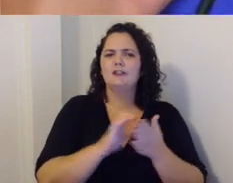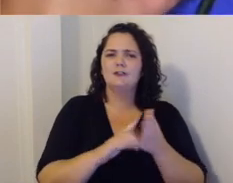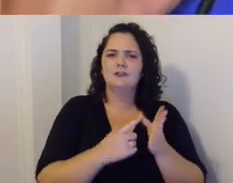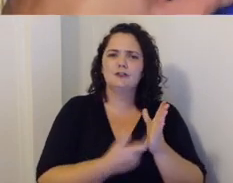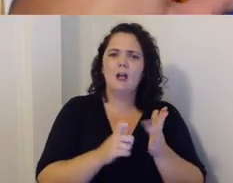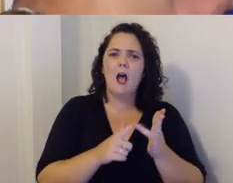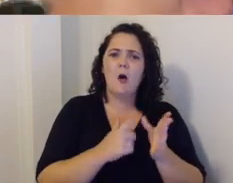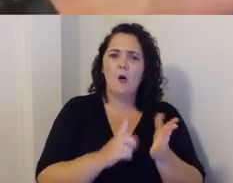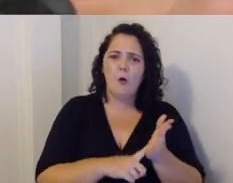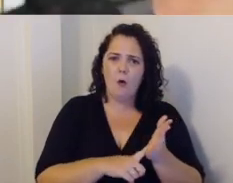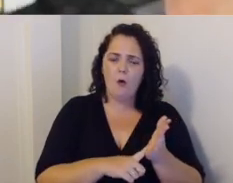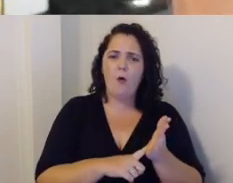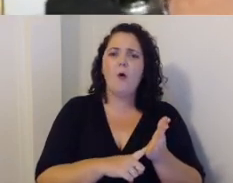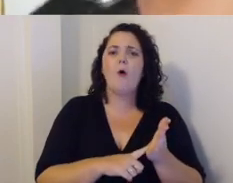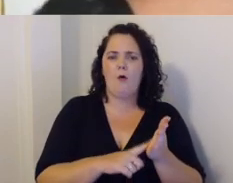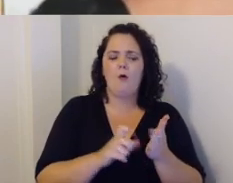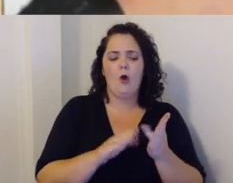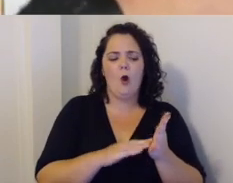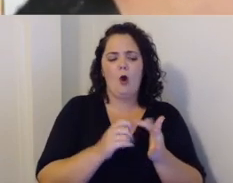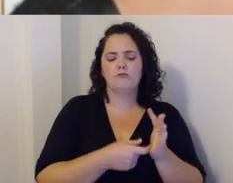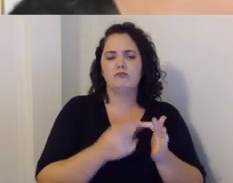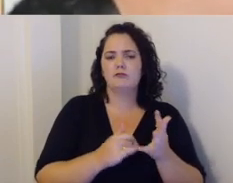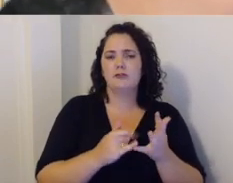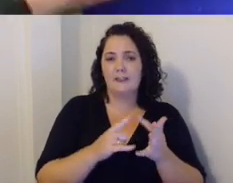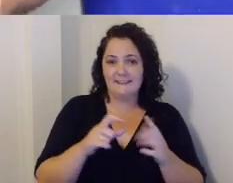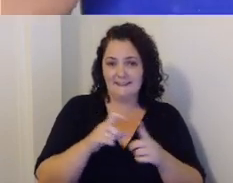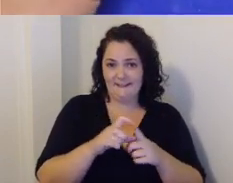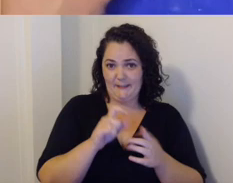I also have a compressed charcoal stick, a soft compressed charcoal stick